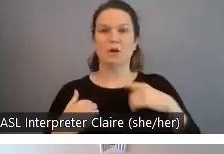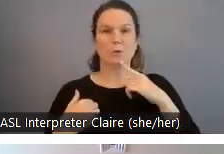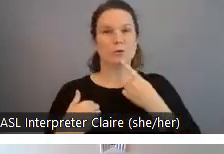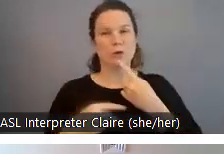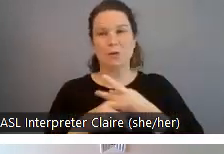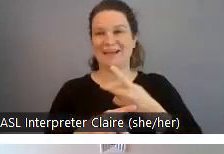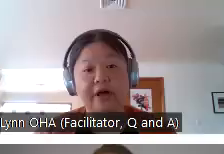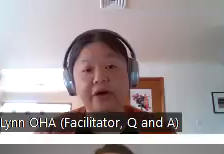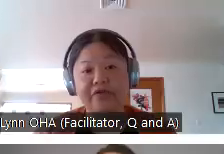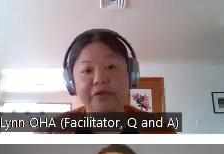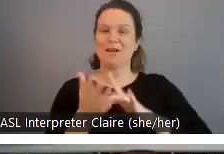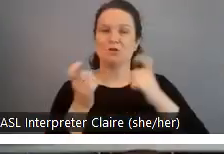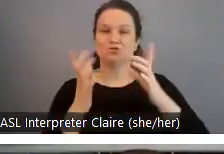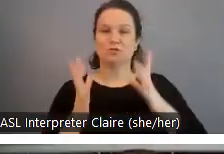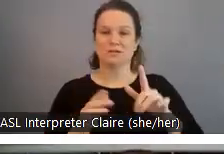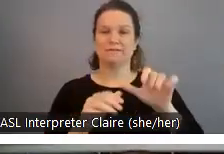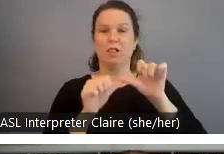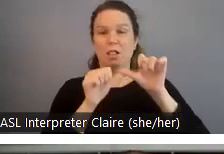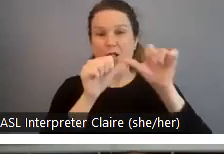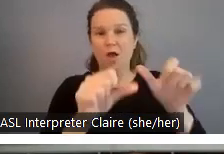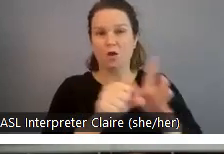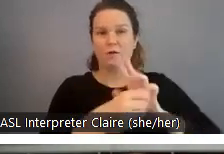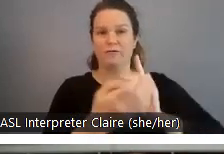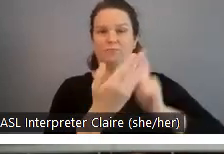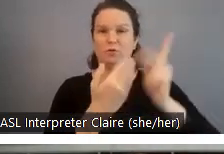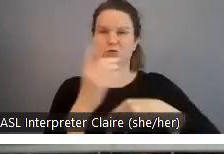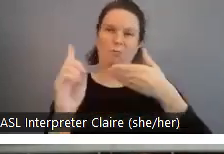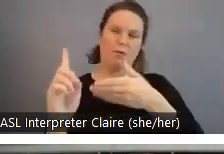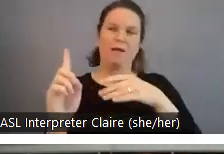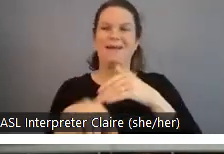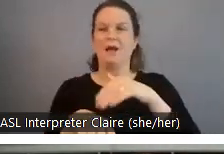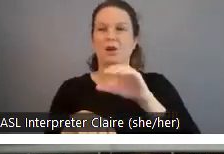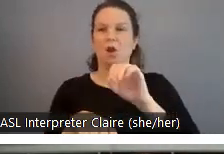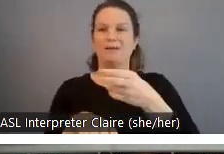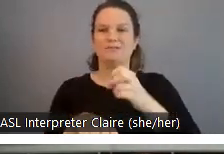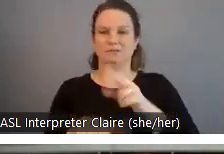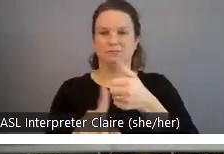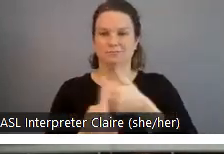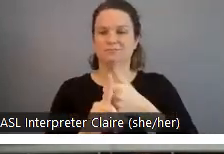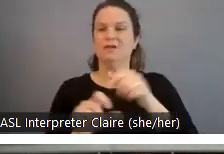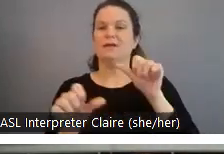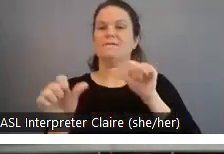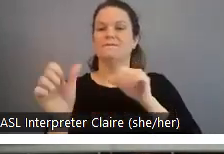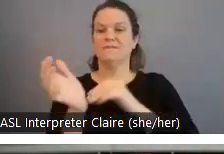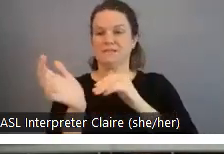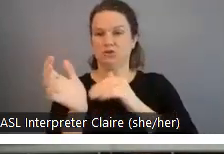Medical Director of the Long COVID program at OHSU. He is a physician